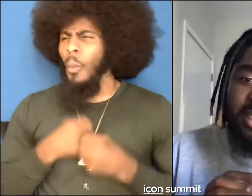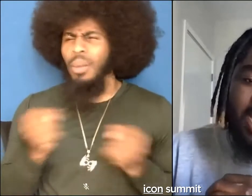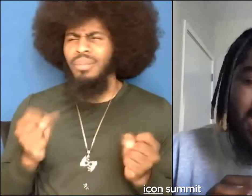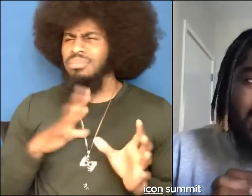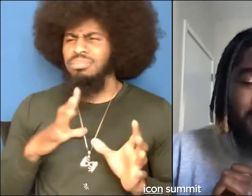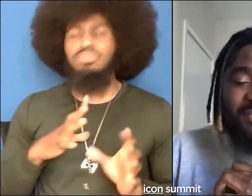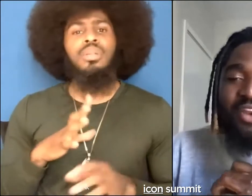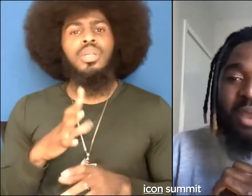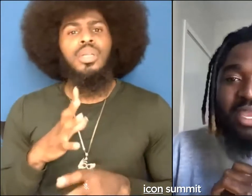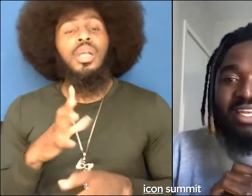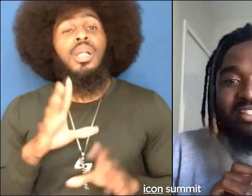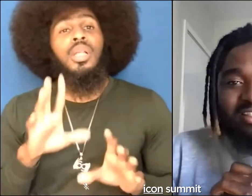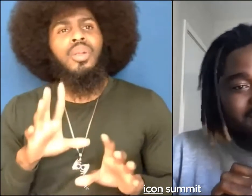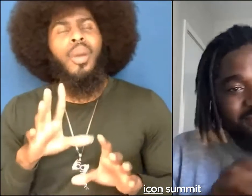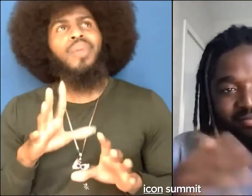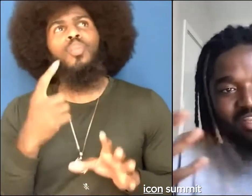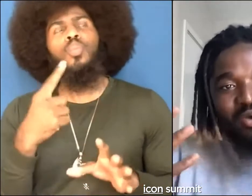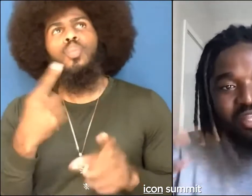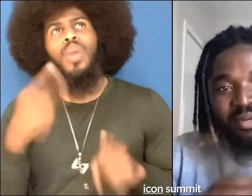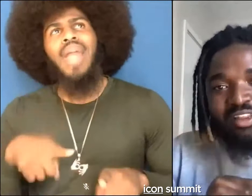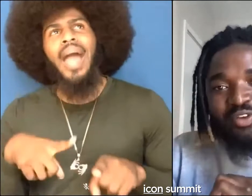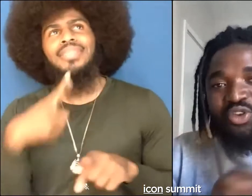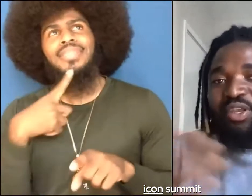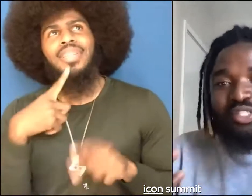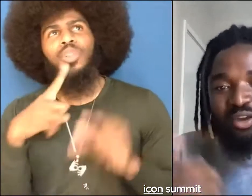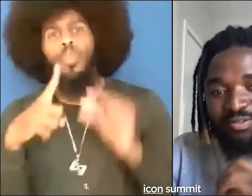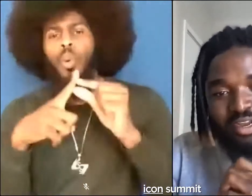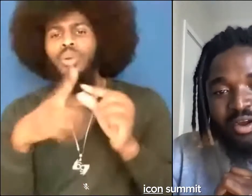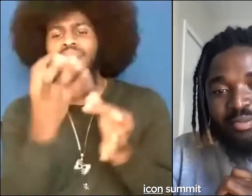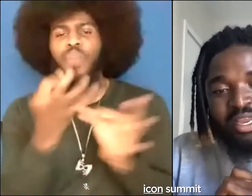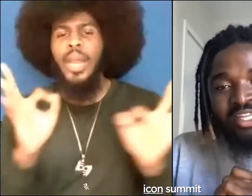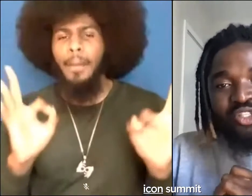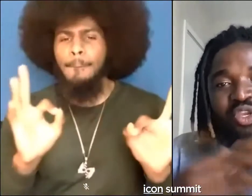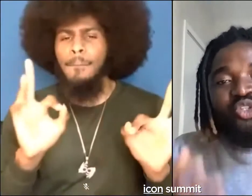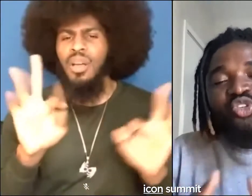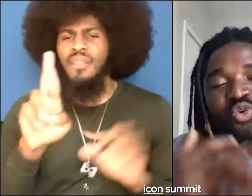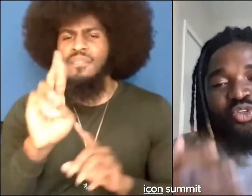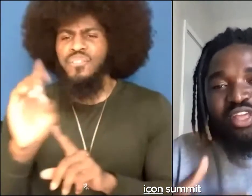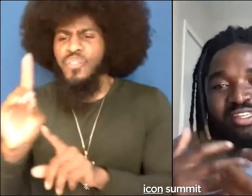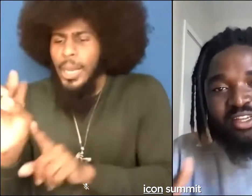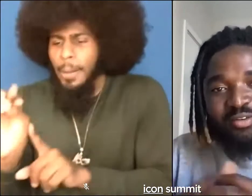And by freedom, I mean, just the ability for you to be yourself, to be your true authentic